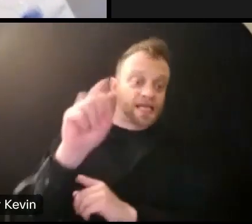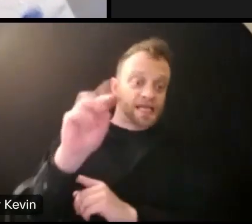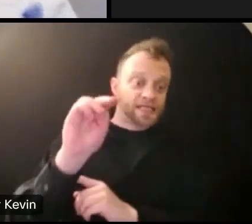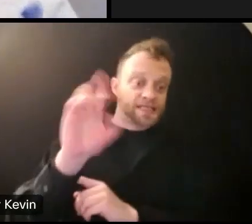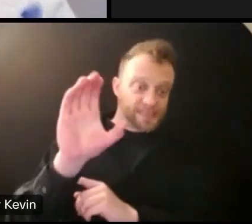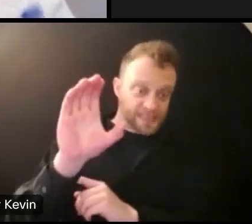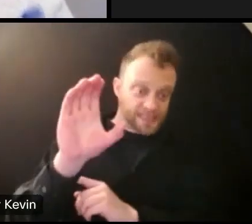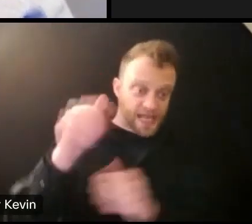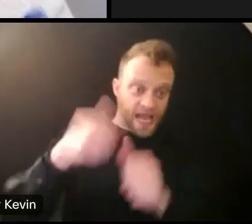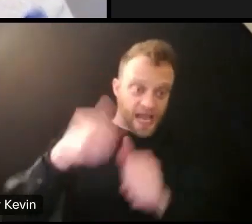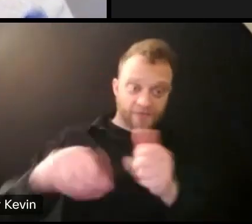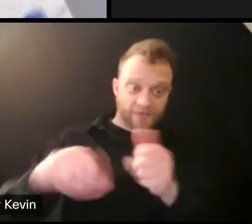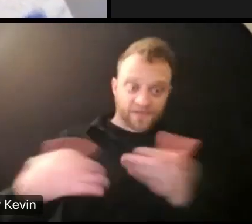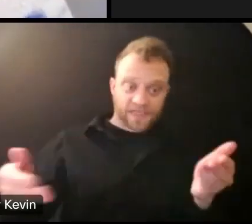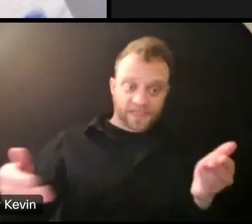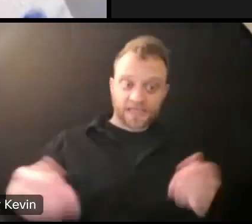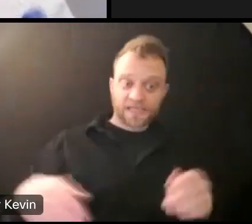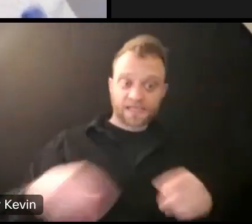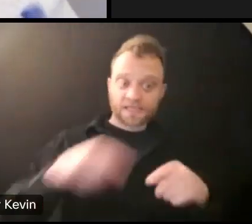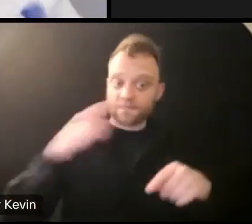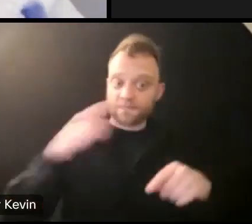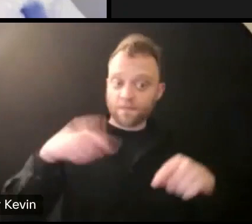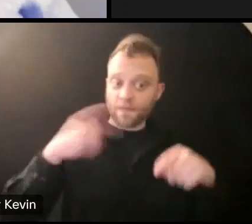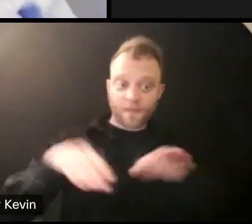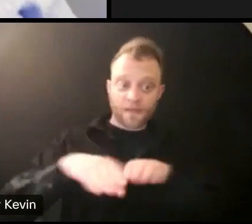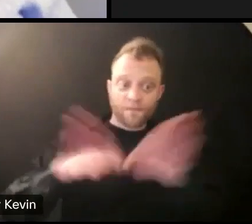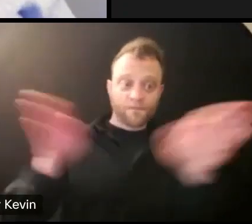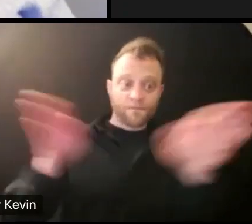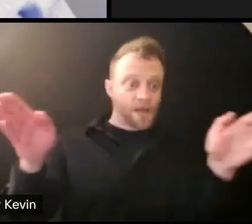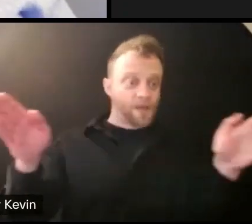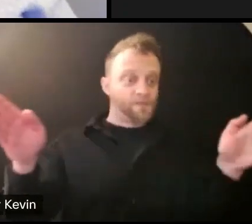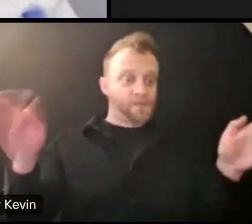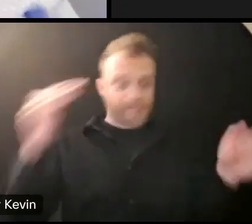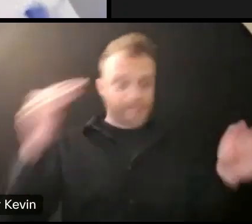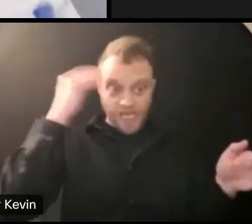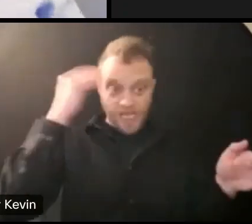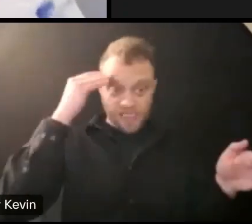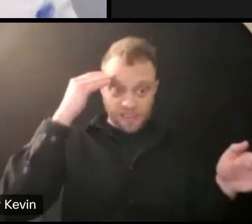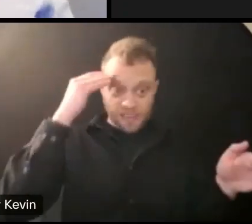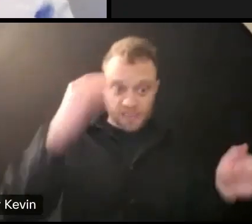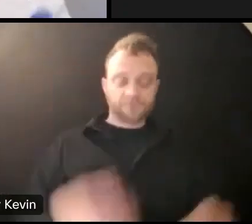Persons should be able to see it and use. What we've had unfortunately is where we have it with